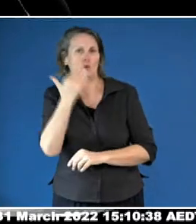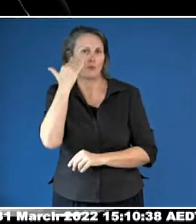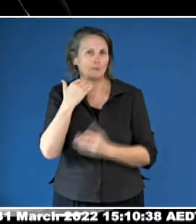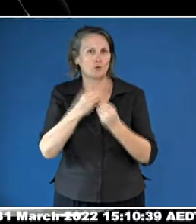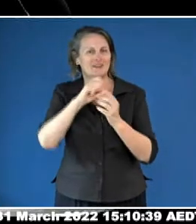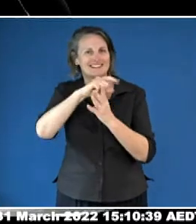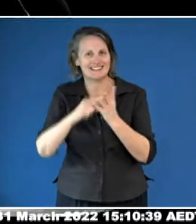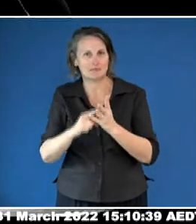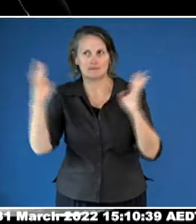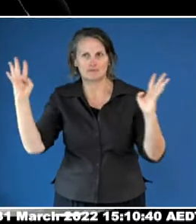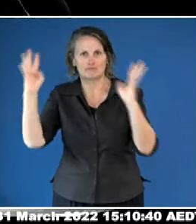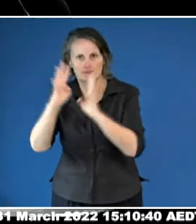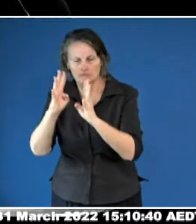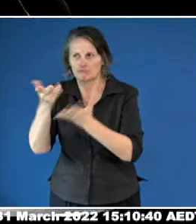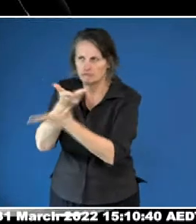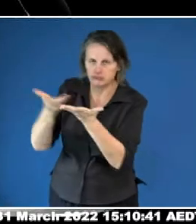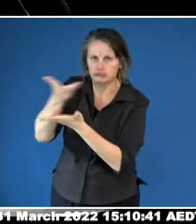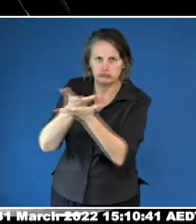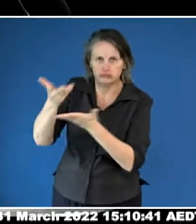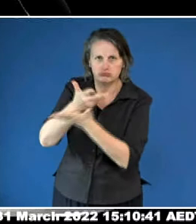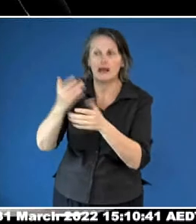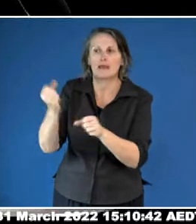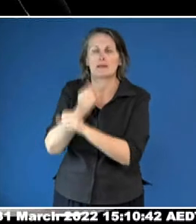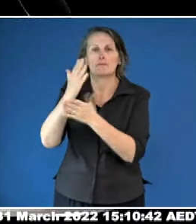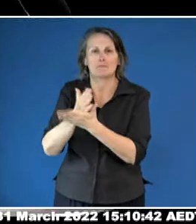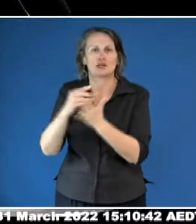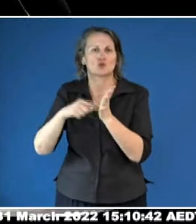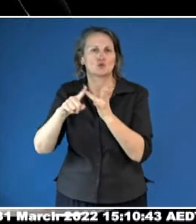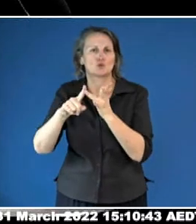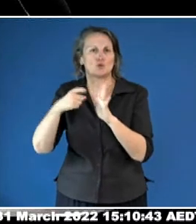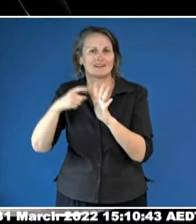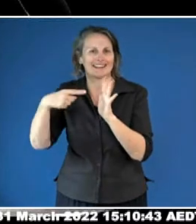Do it with us. And that toolkit needs to have that intersectional lens as well.